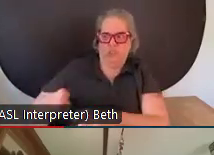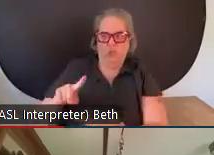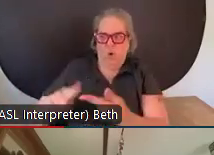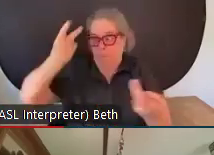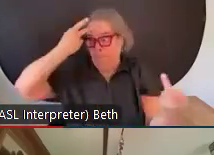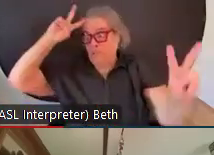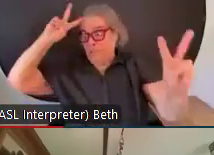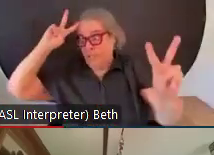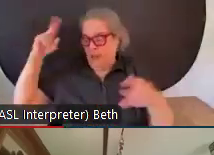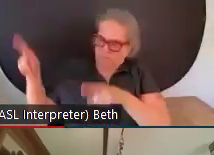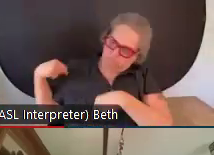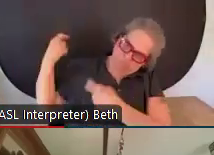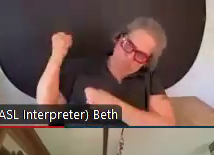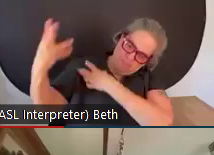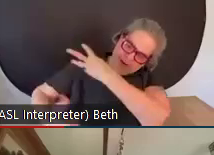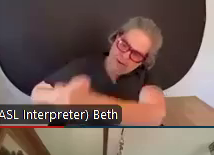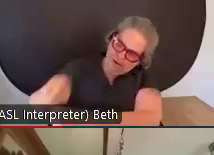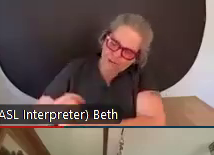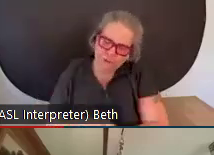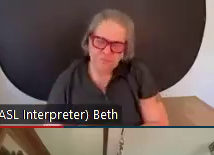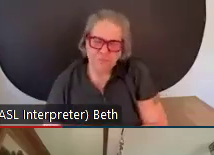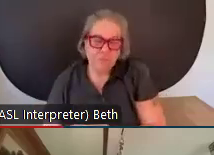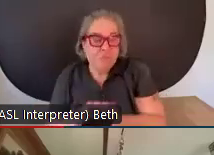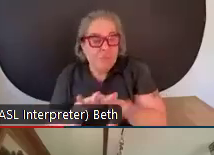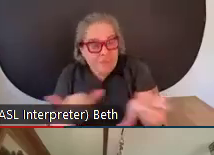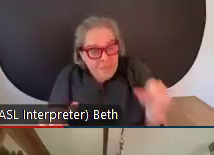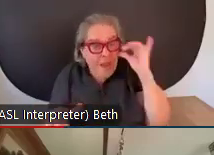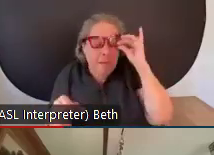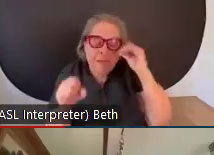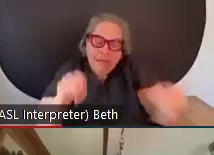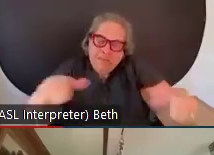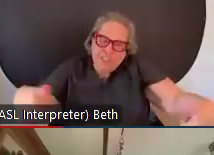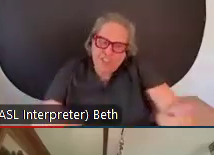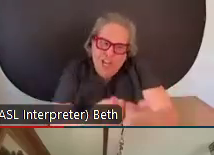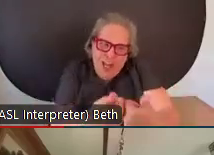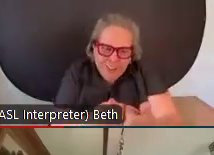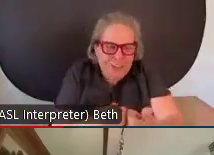There are also many challenges that caregivers experience, and it is these challenges I want to focus on today.